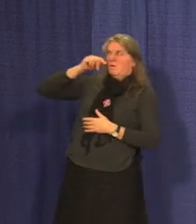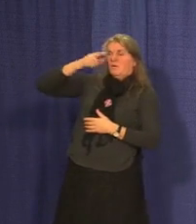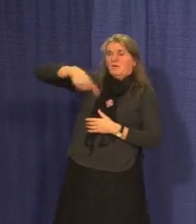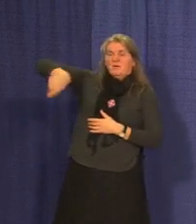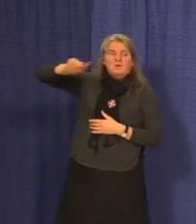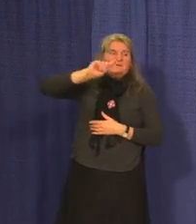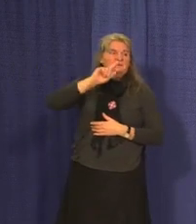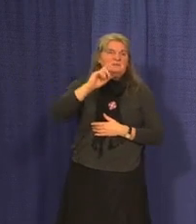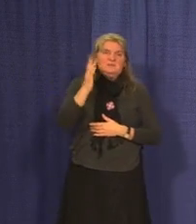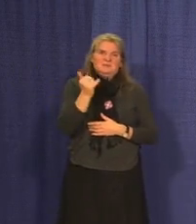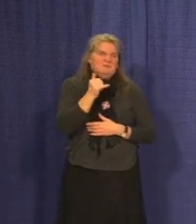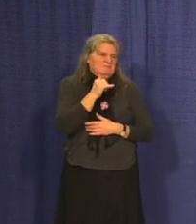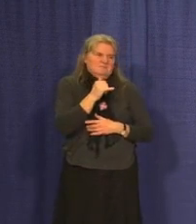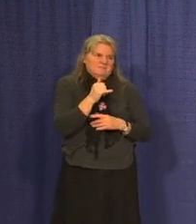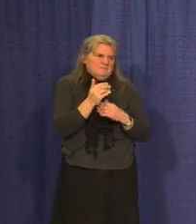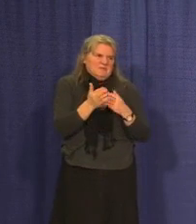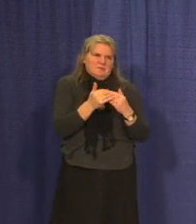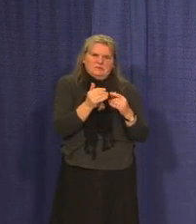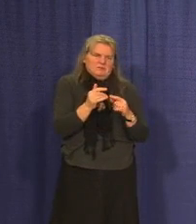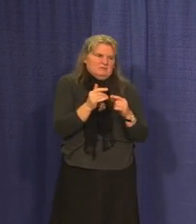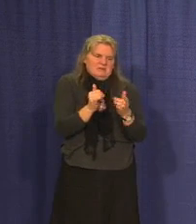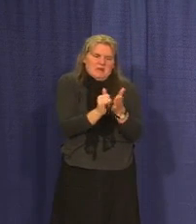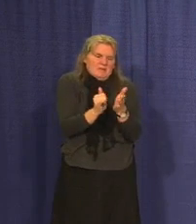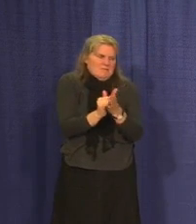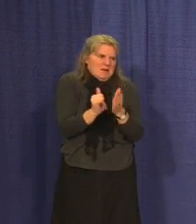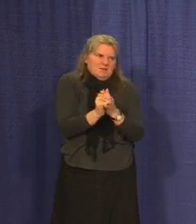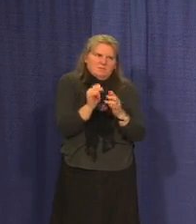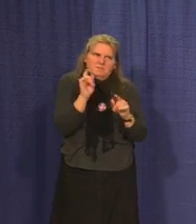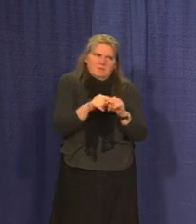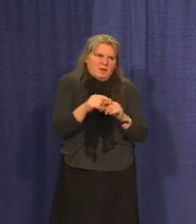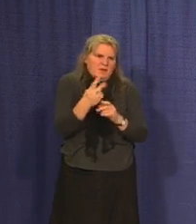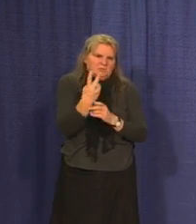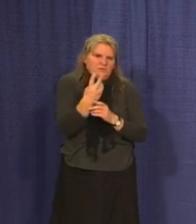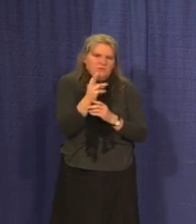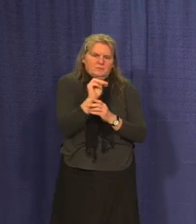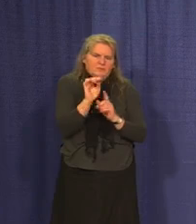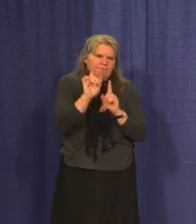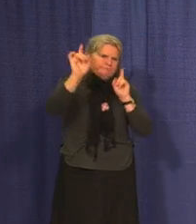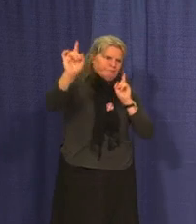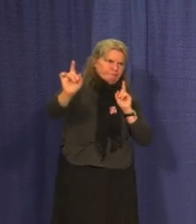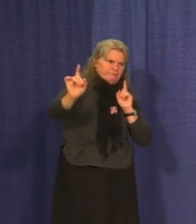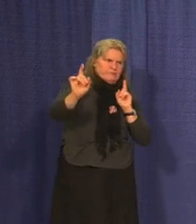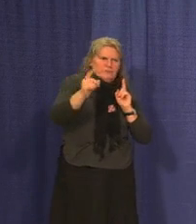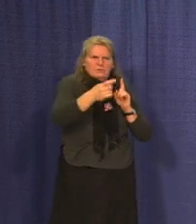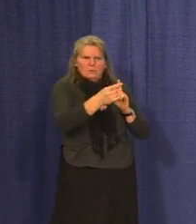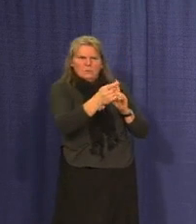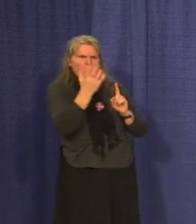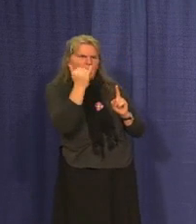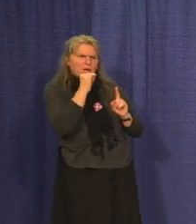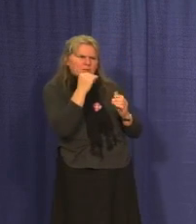you know that most businesses, it is physically impossible to properly distance.